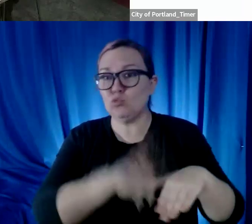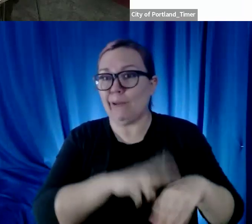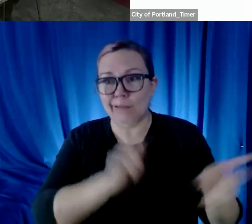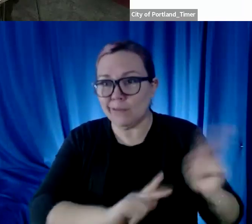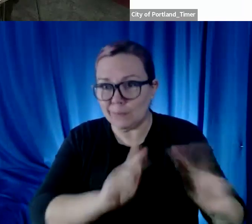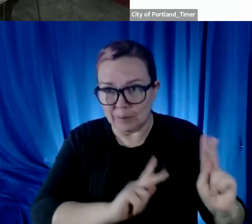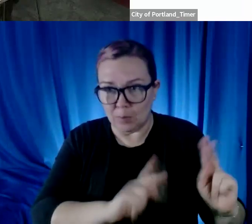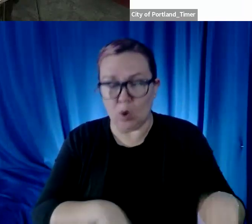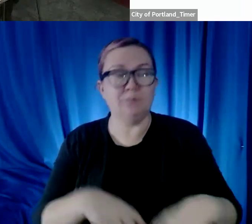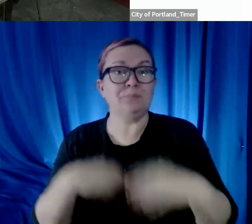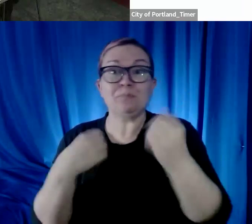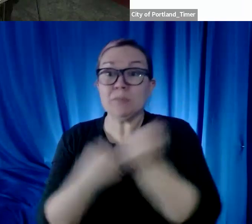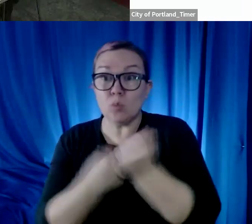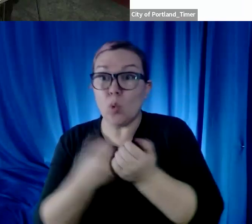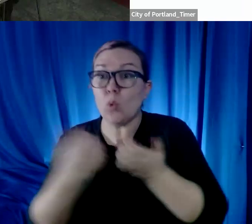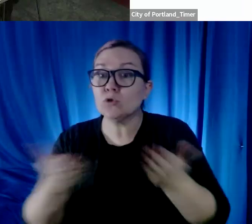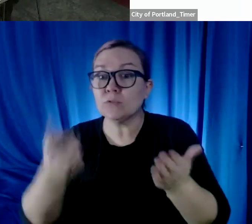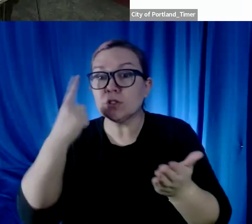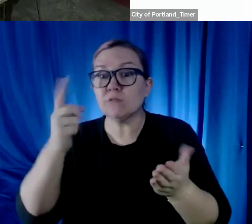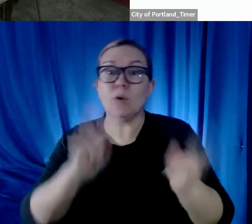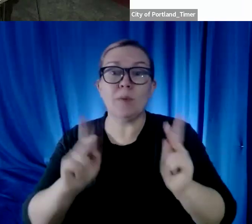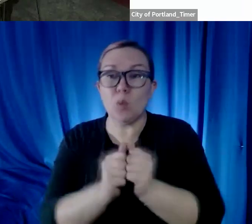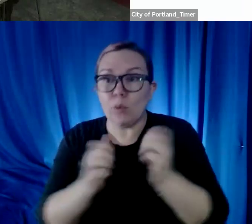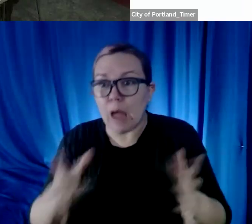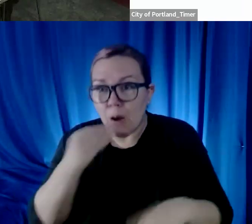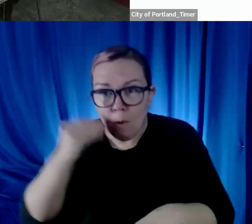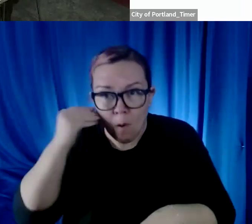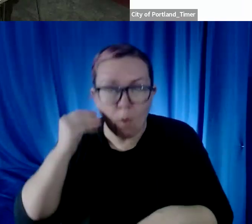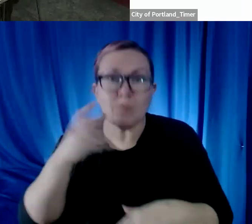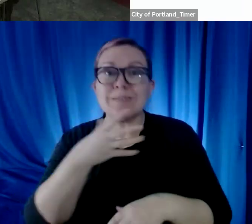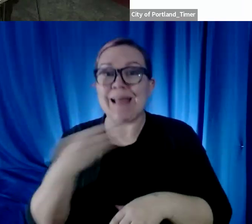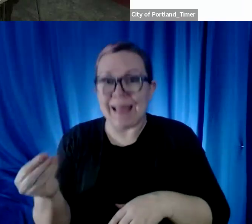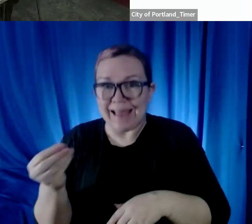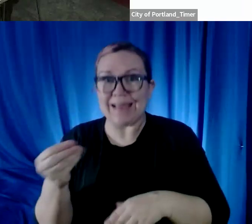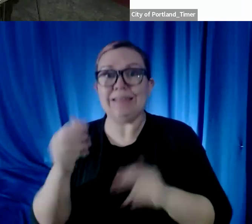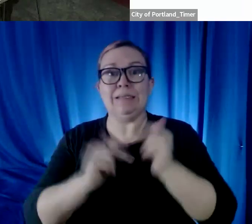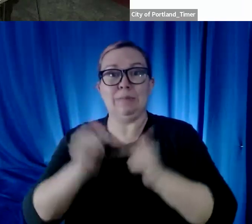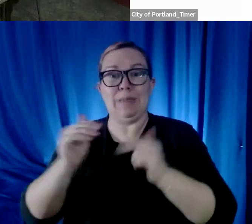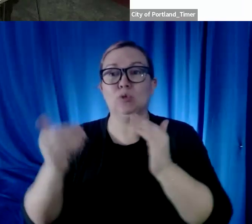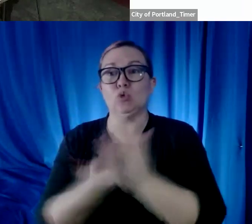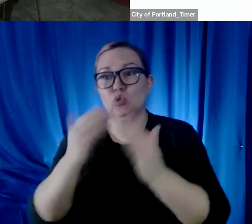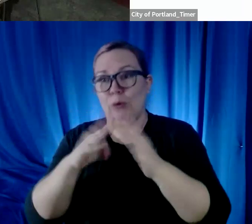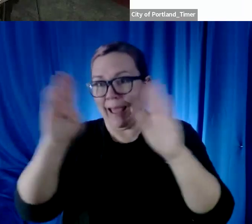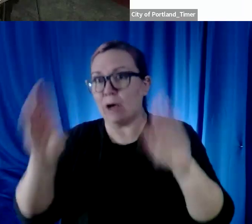Support services for houseless people. And build new housing.